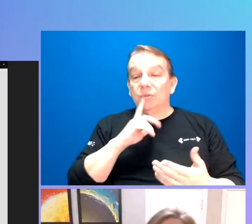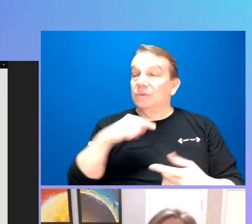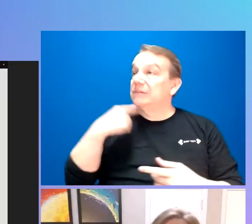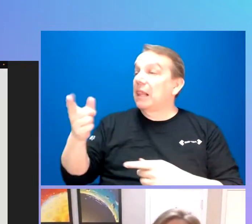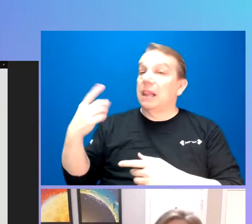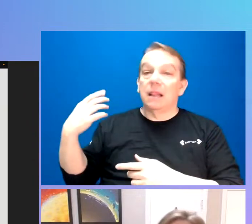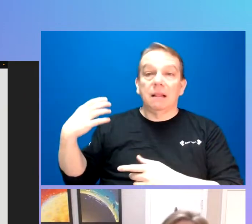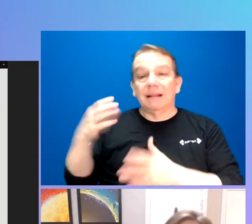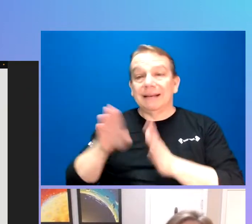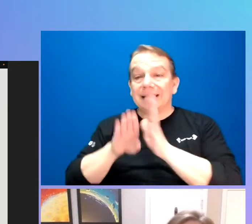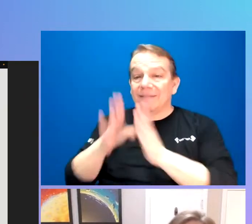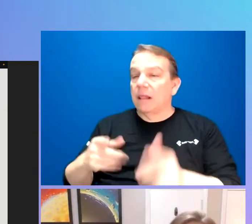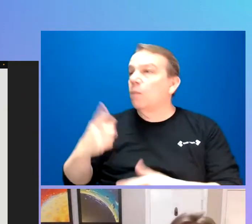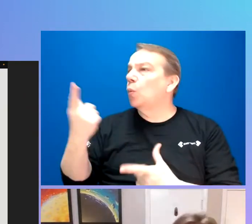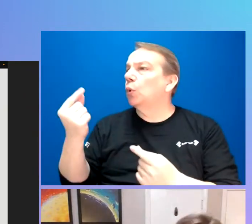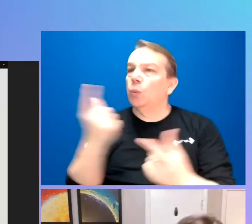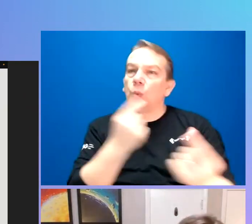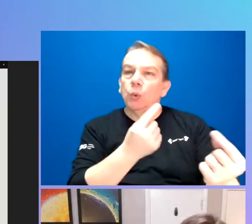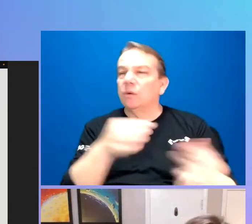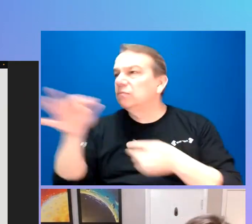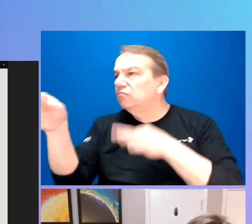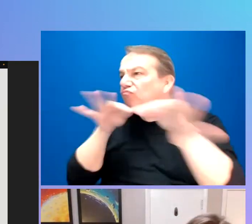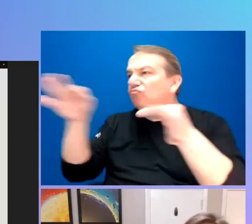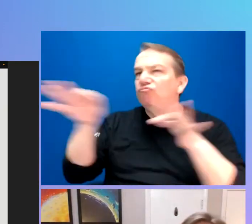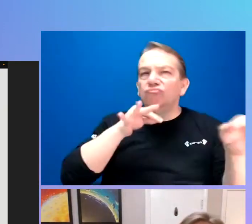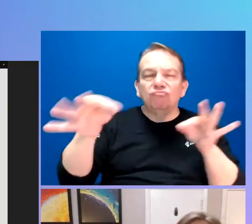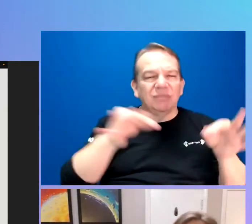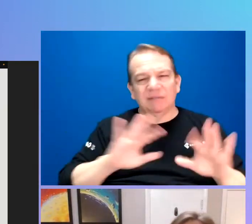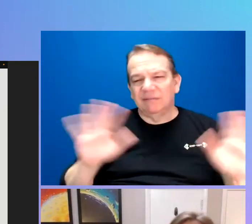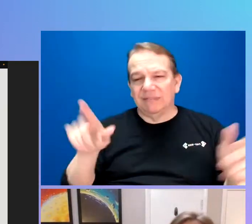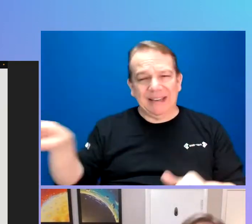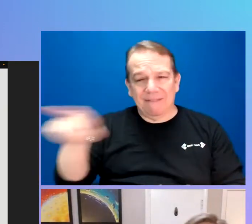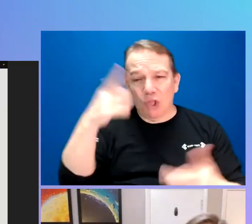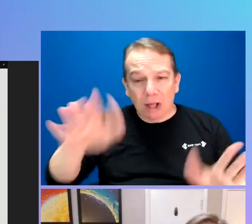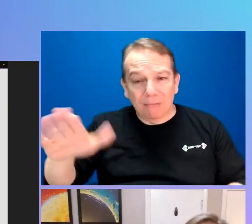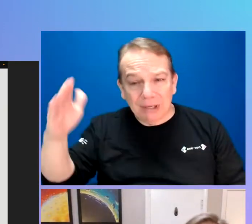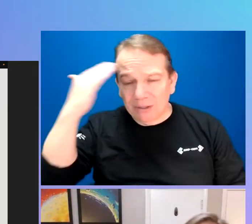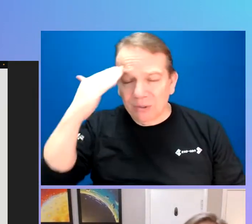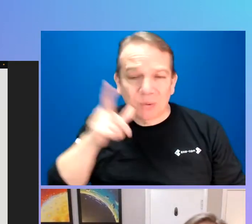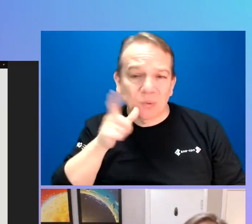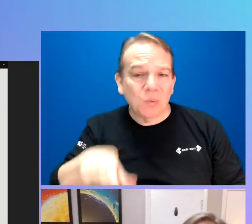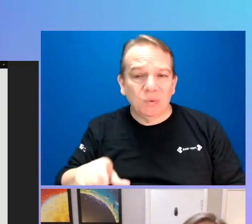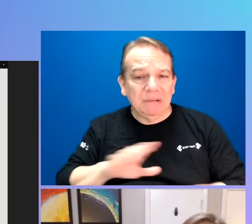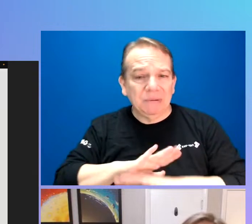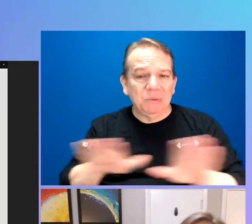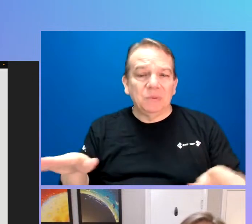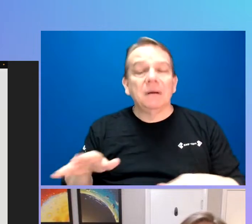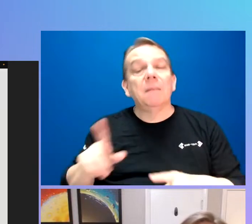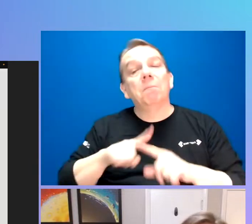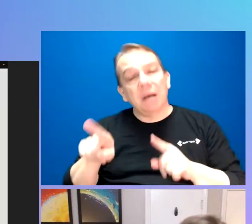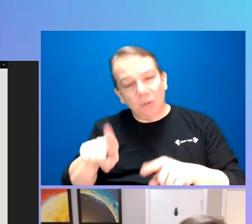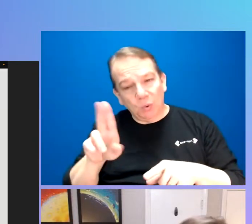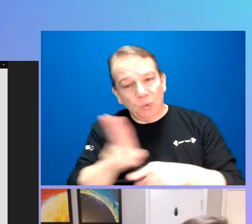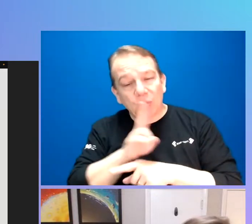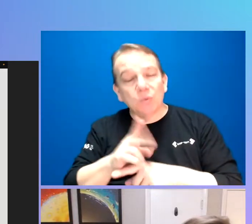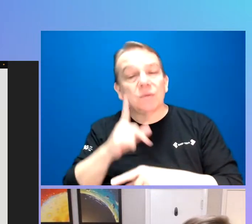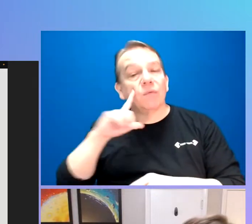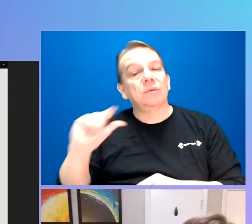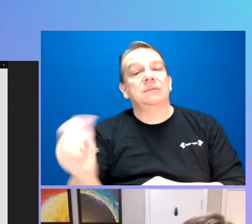around telling them which roles and attributes to use, especially if they do already know. But here are some ways